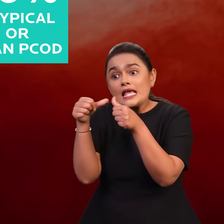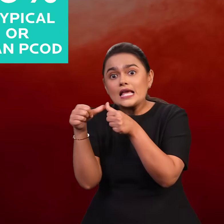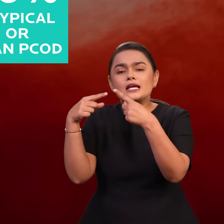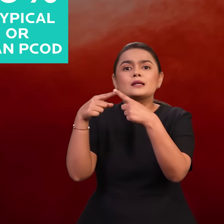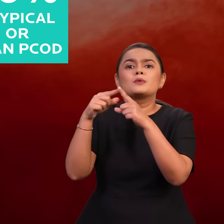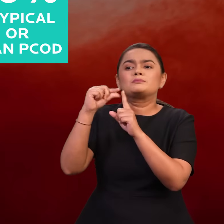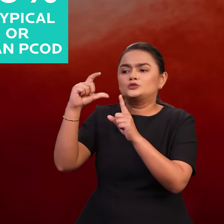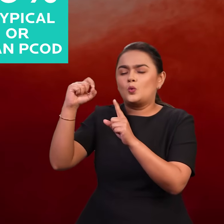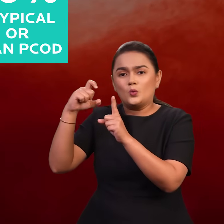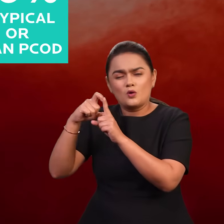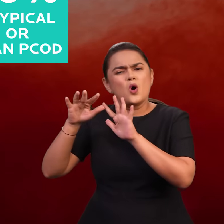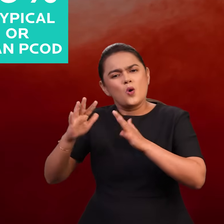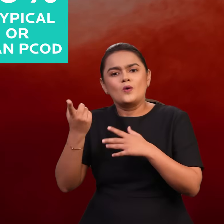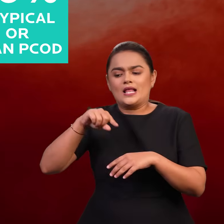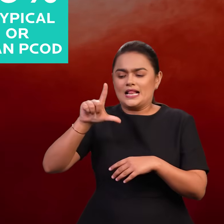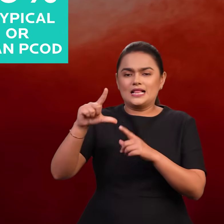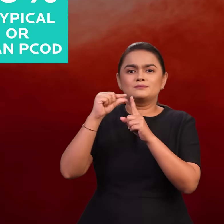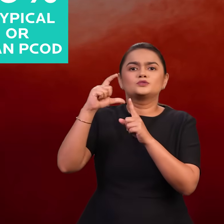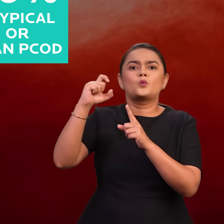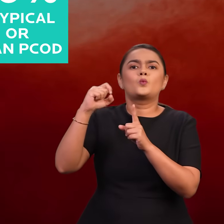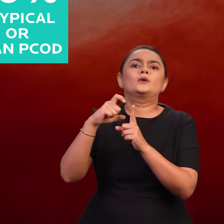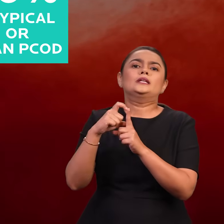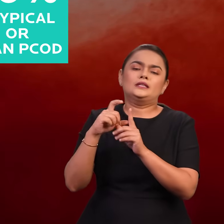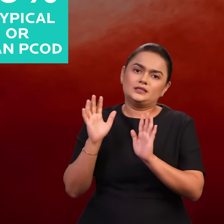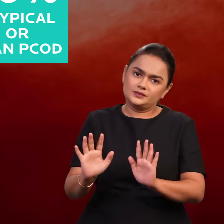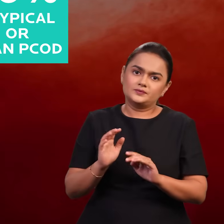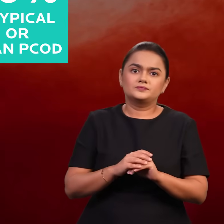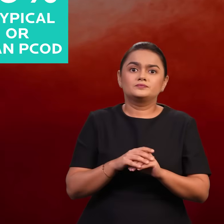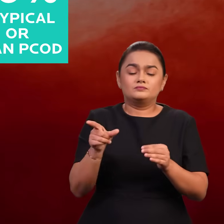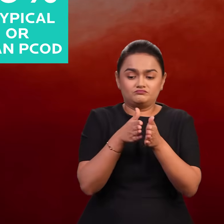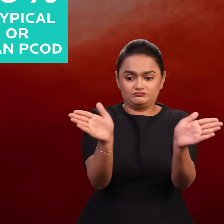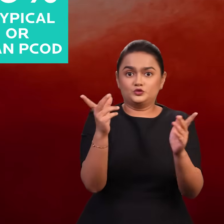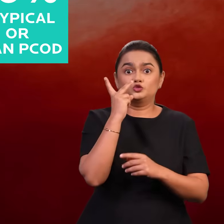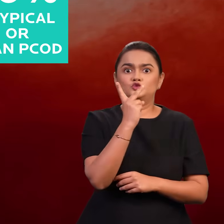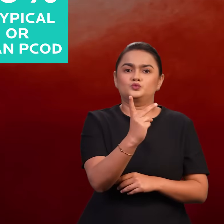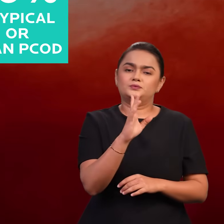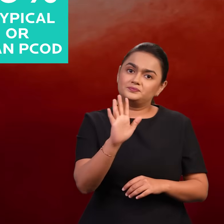atypical pcod or lean pcod. These are two broad categories.